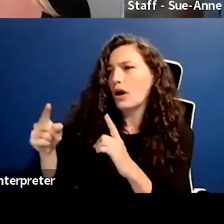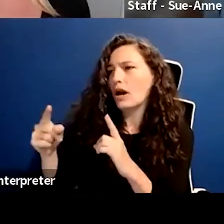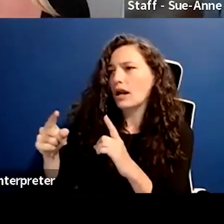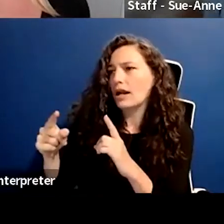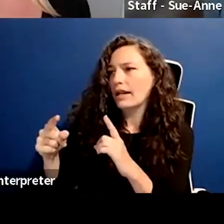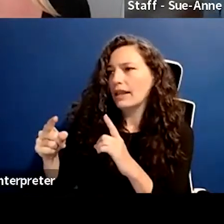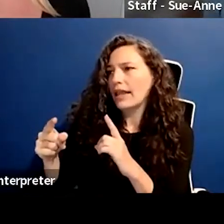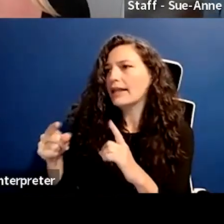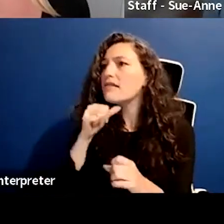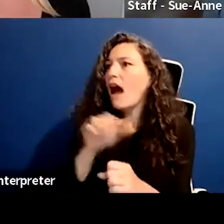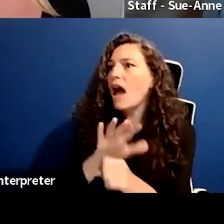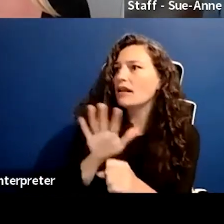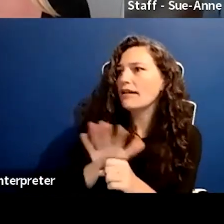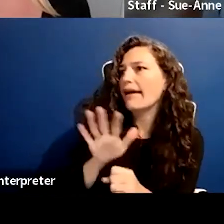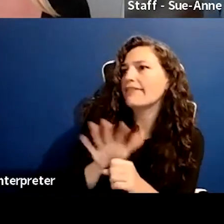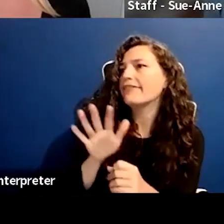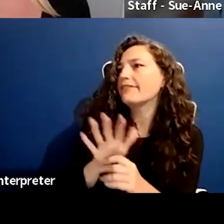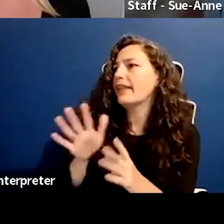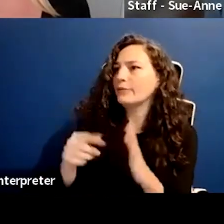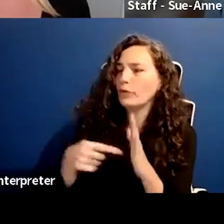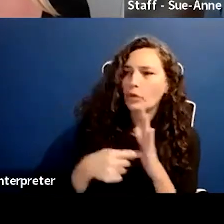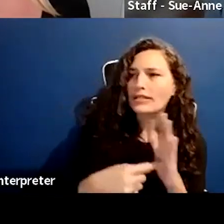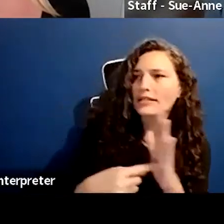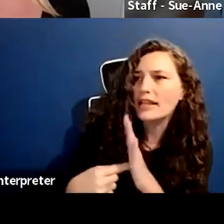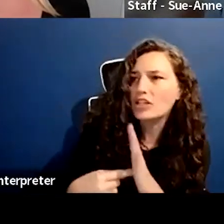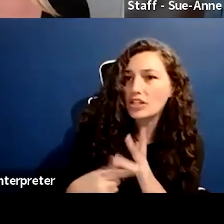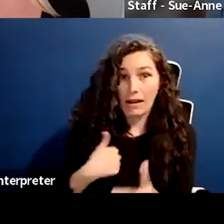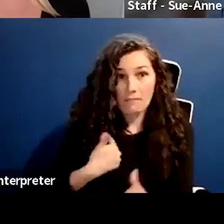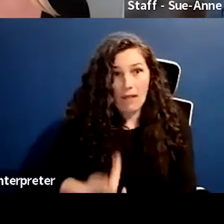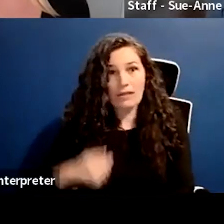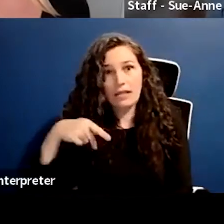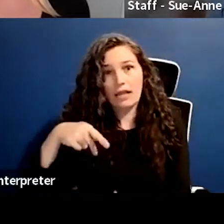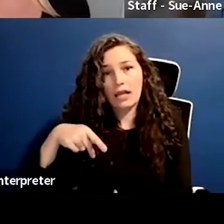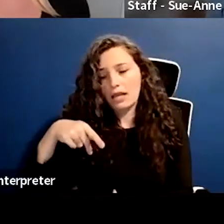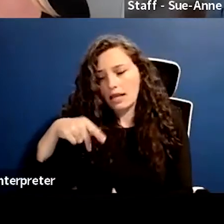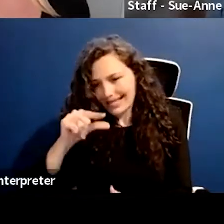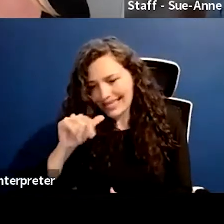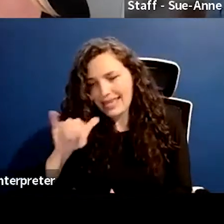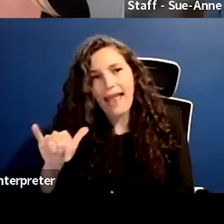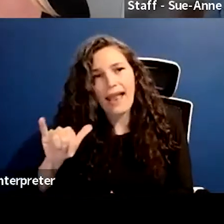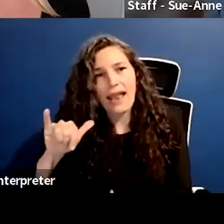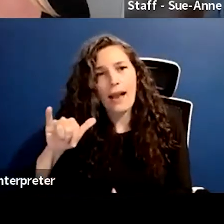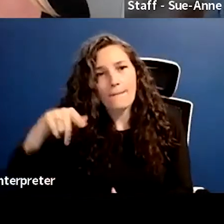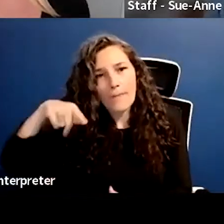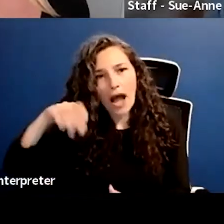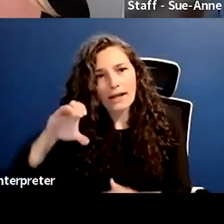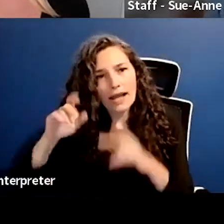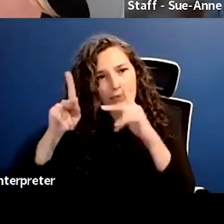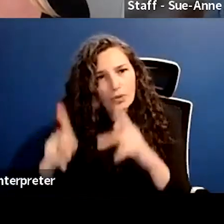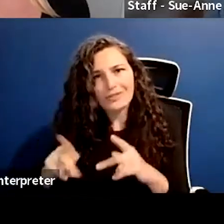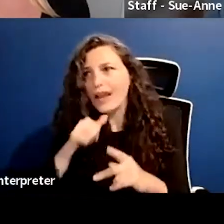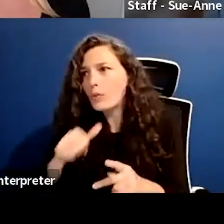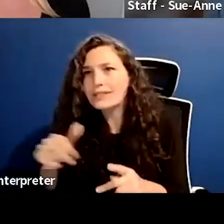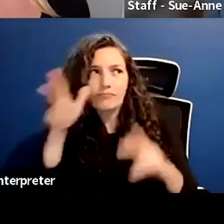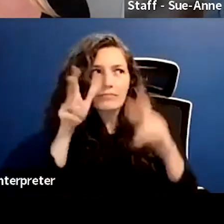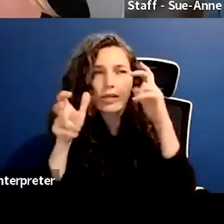And so I think it's such an important place for marginalized voices and y'all are doing such a good job of supporting that.